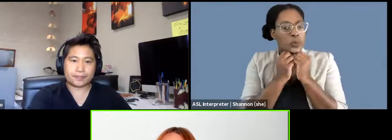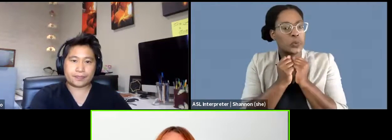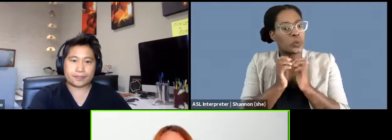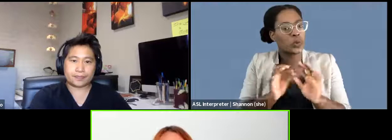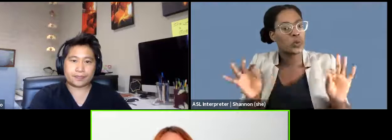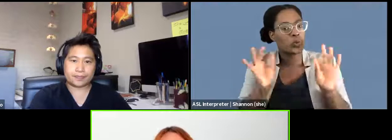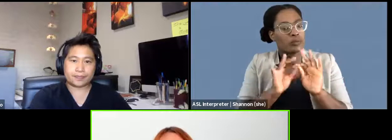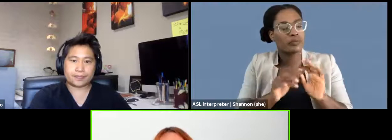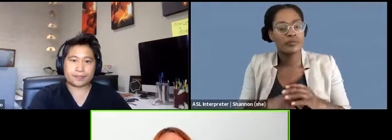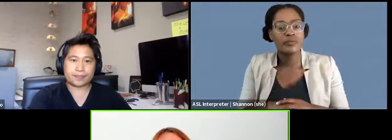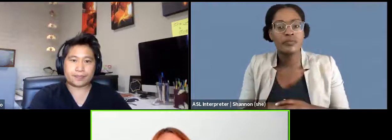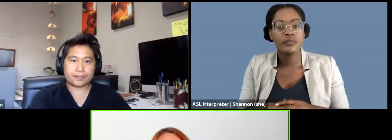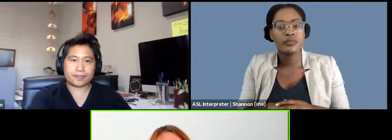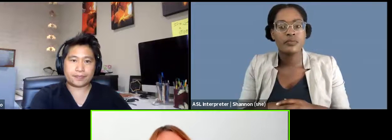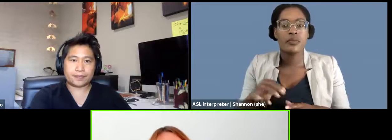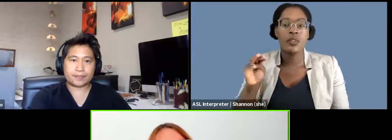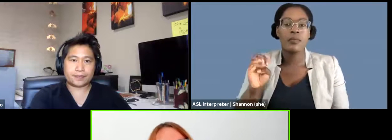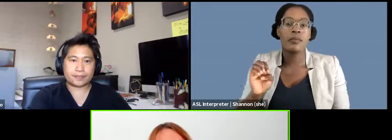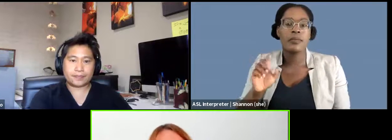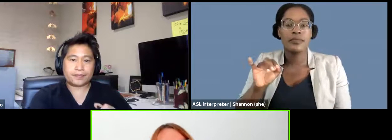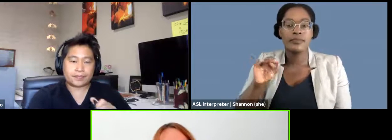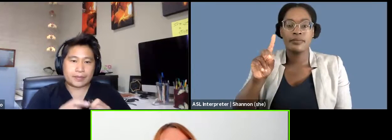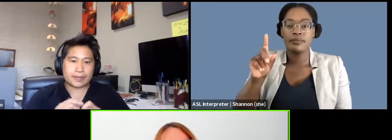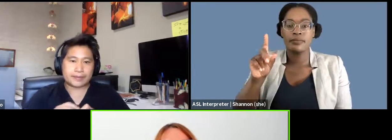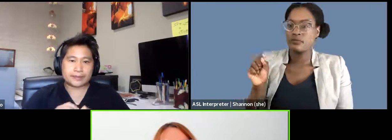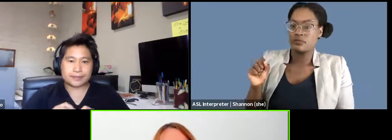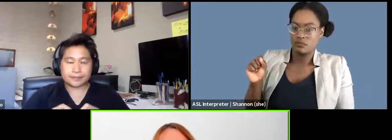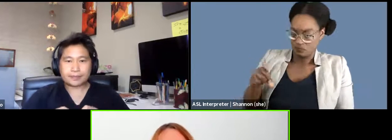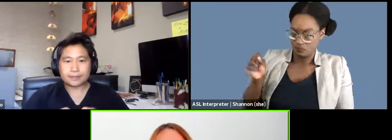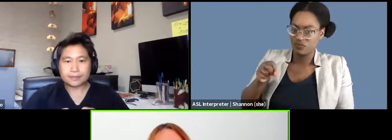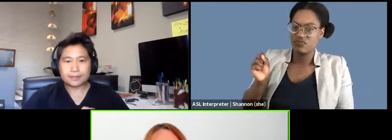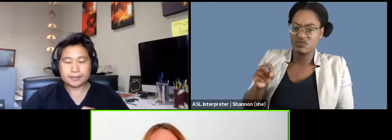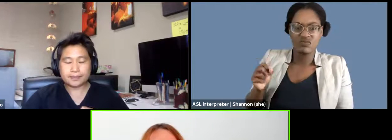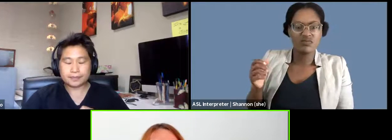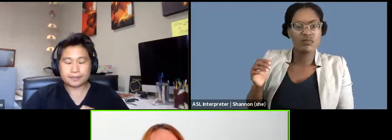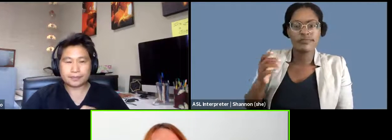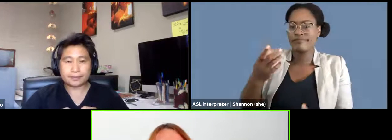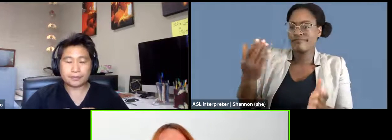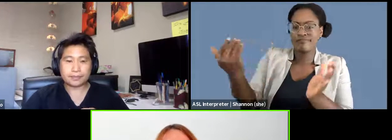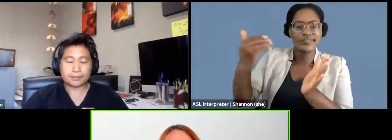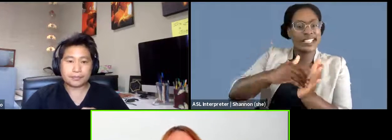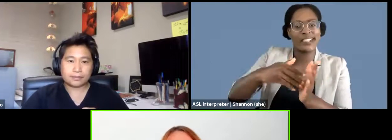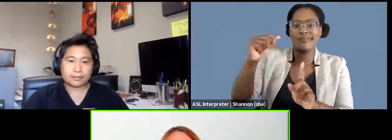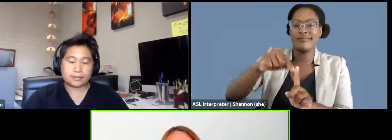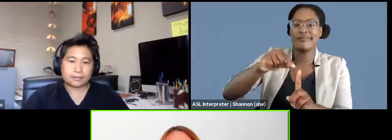that emotional labor having to happen when any kind of incident occurs, I think something